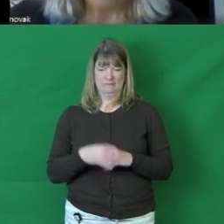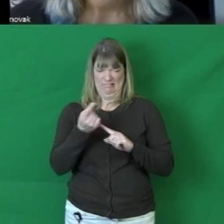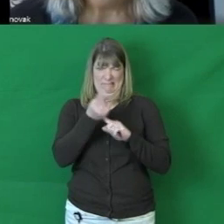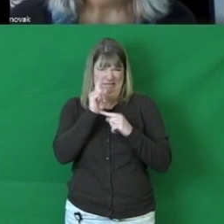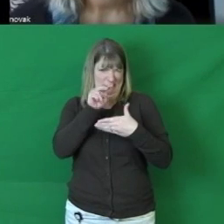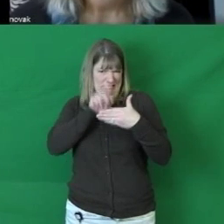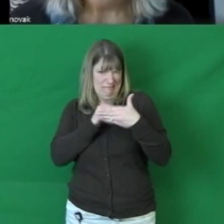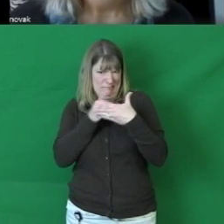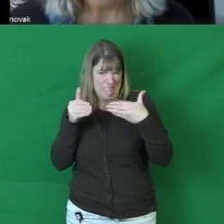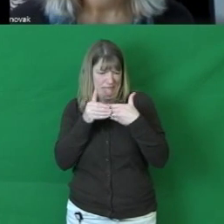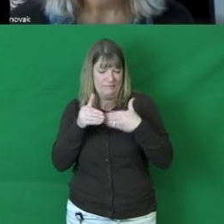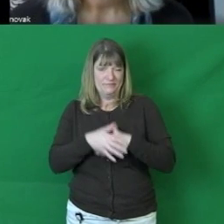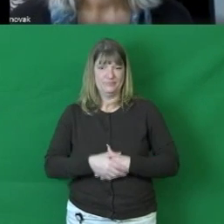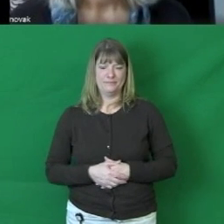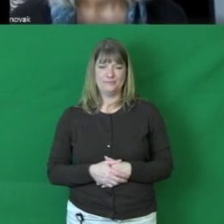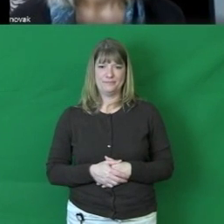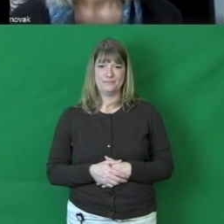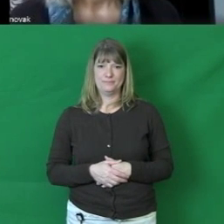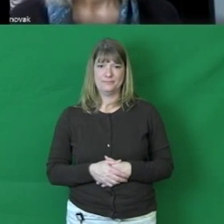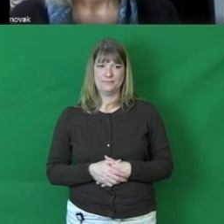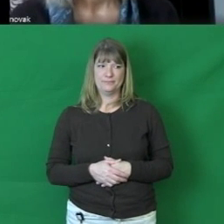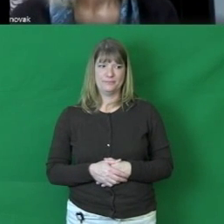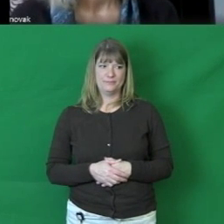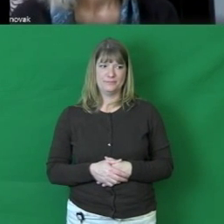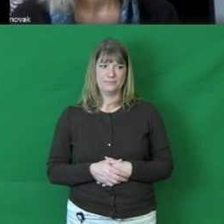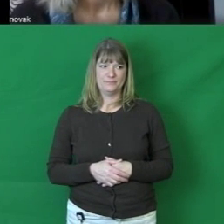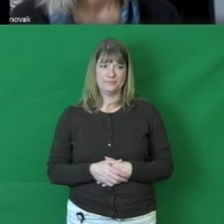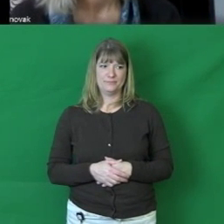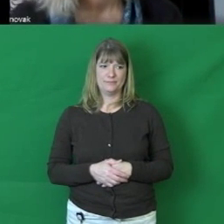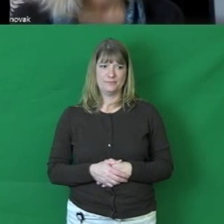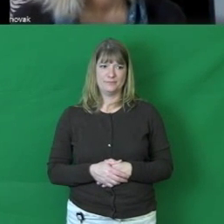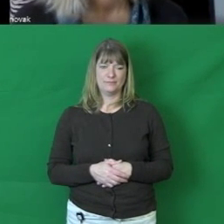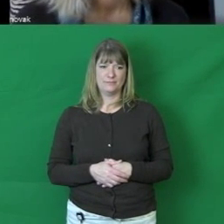I will give you a second to read the slide.